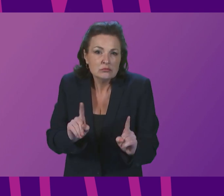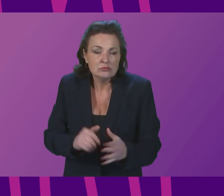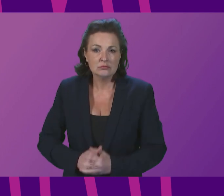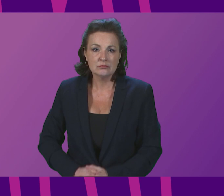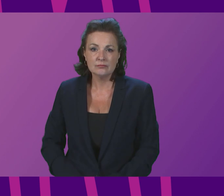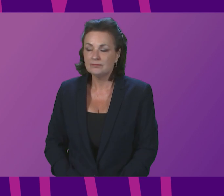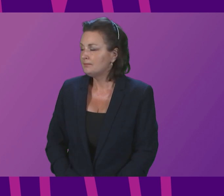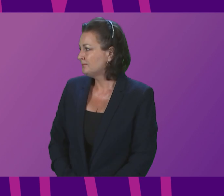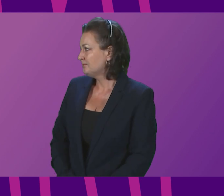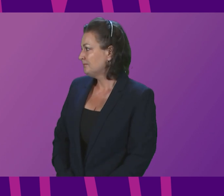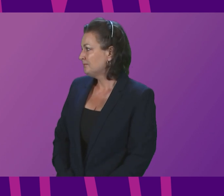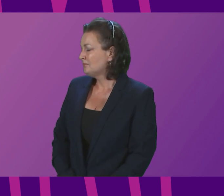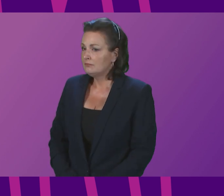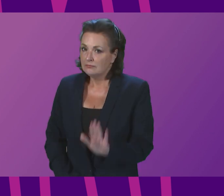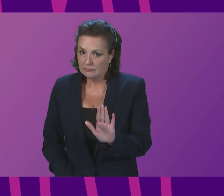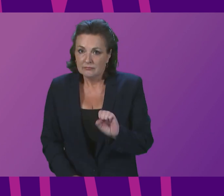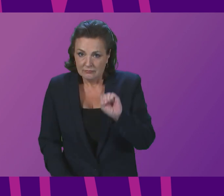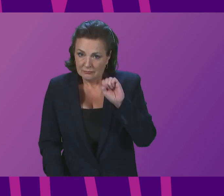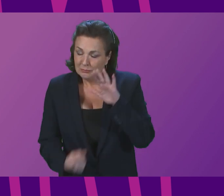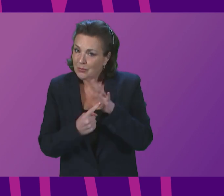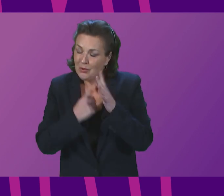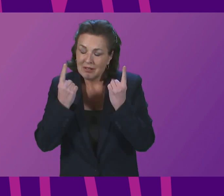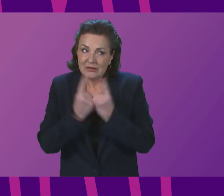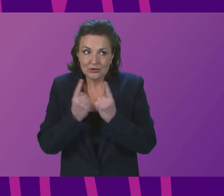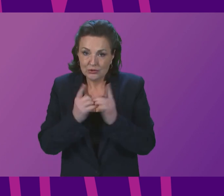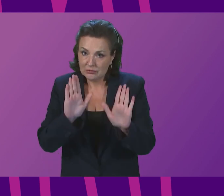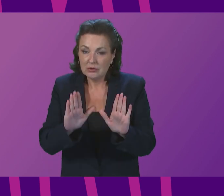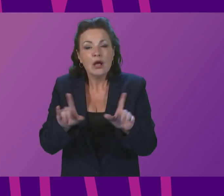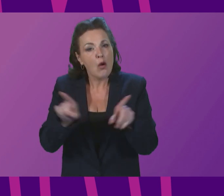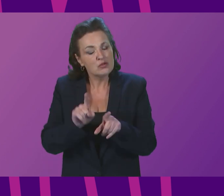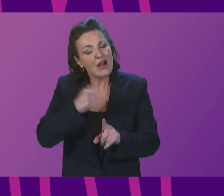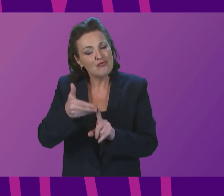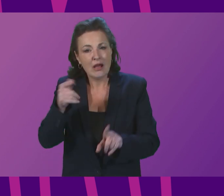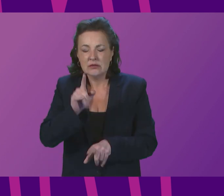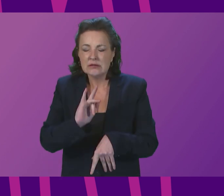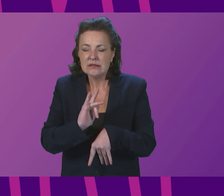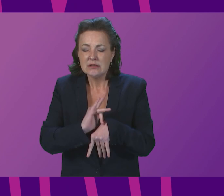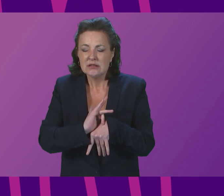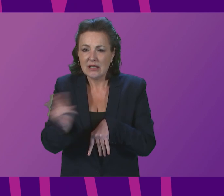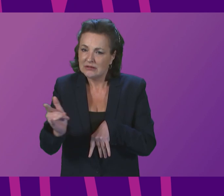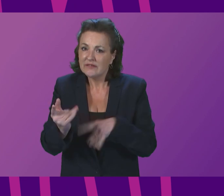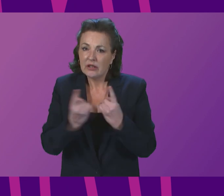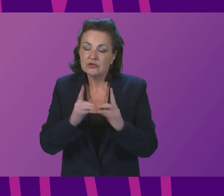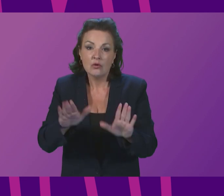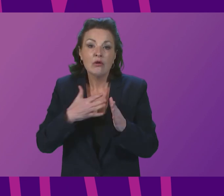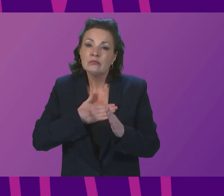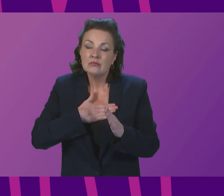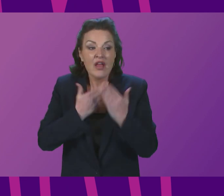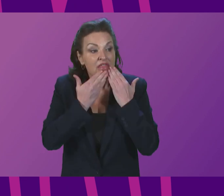I recognise that it is also an extremely sensitive issue, so I thank everybody who has responded to the consultation so far.